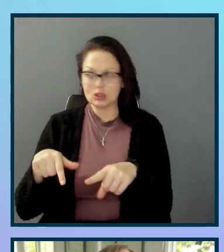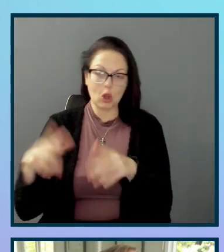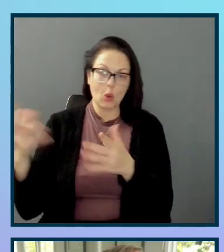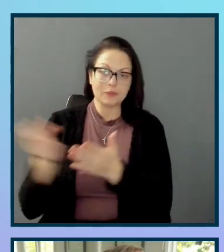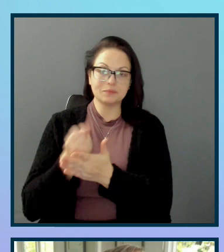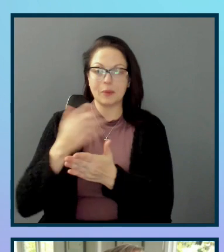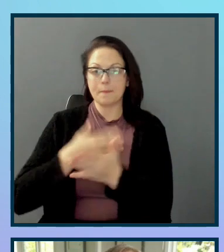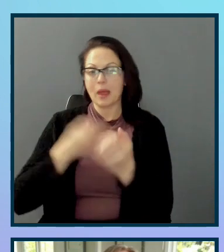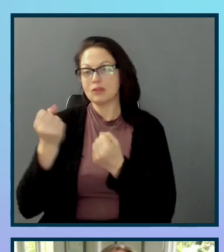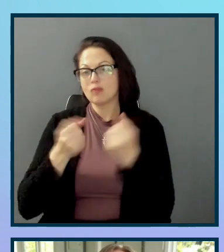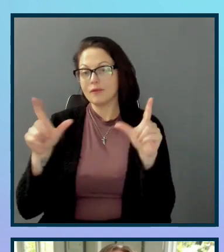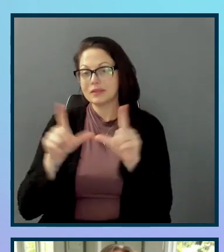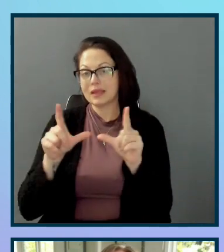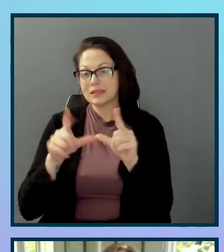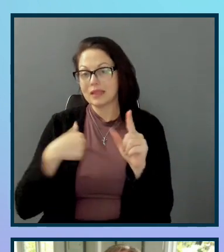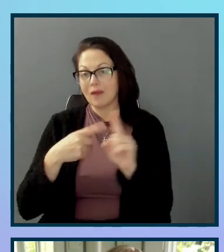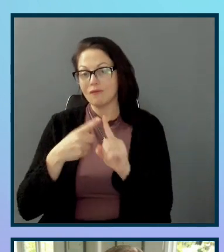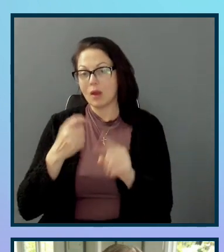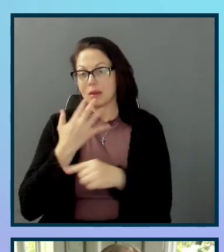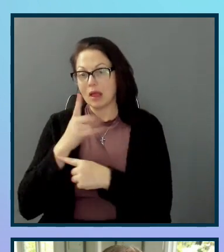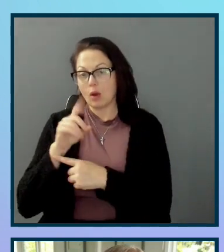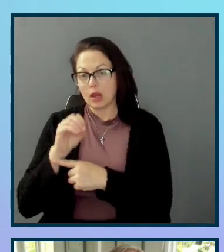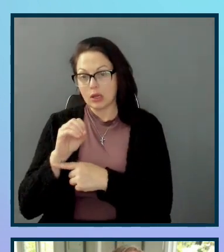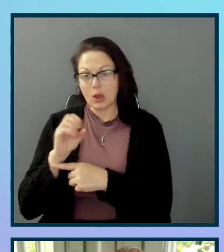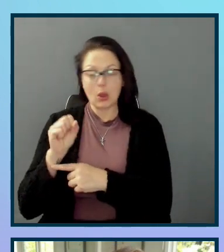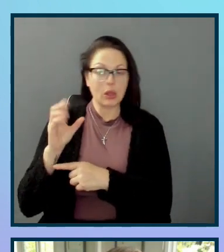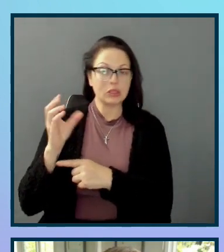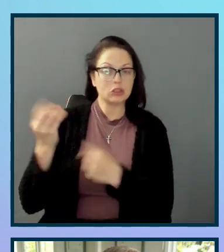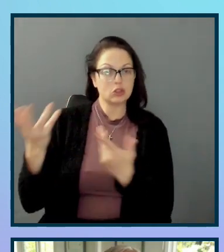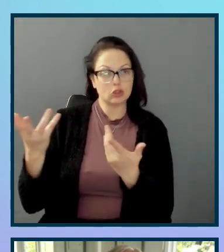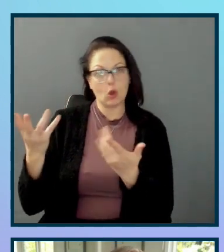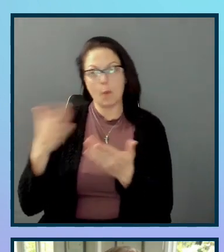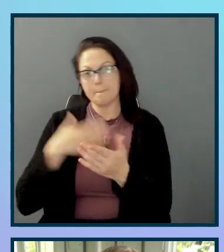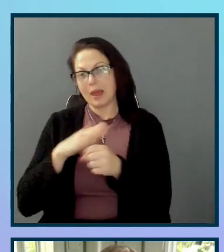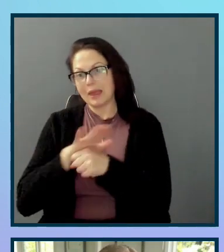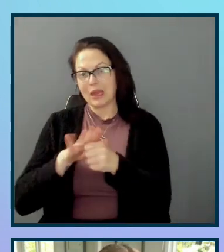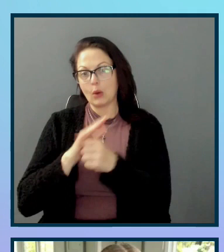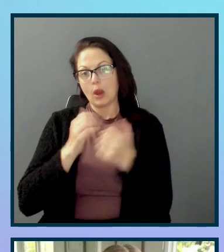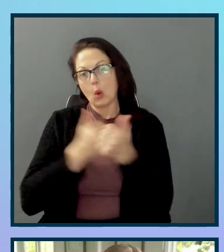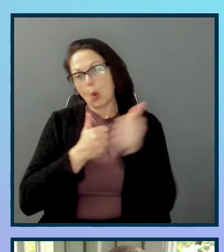I am from Colorado and it's kind of a spread-out area so in order to have any type of life,